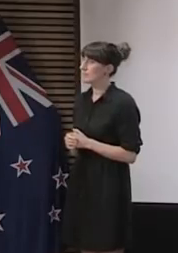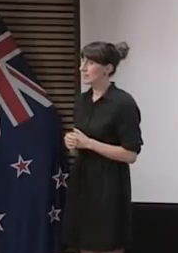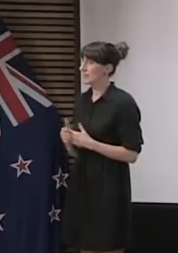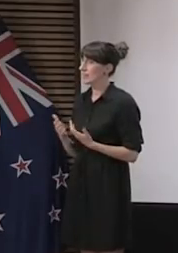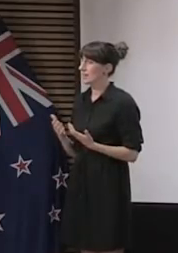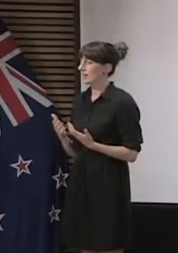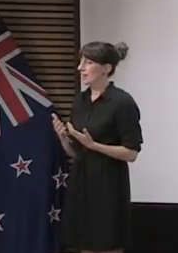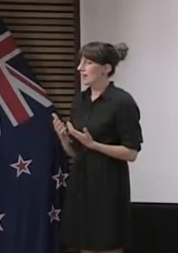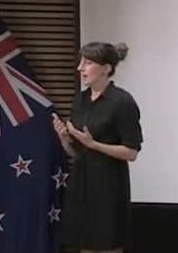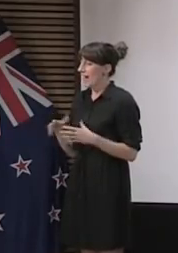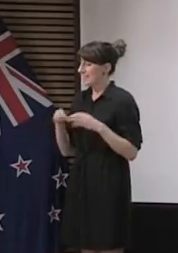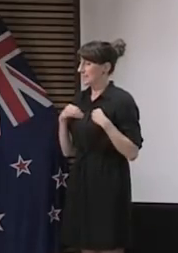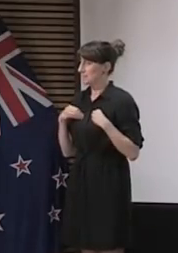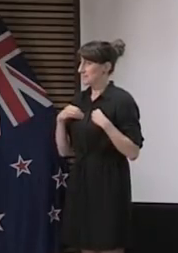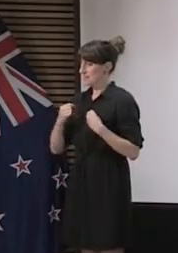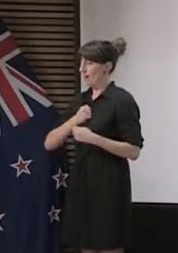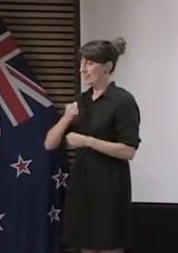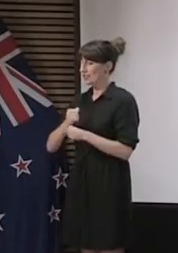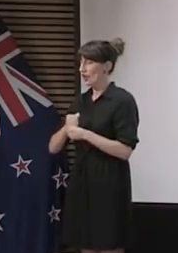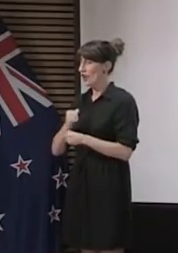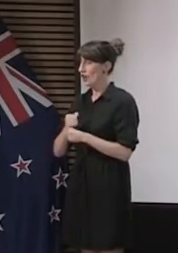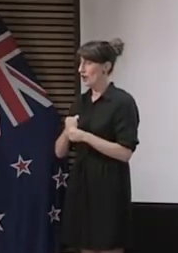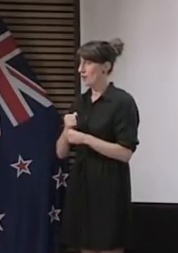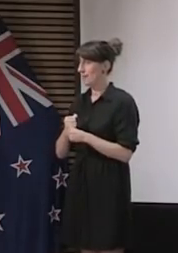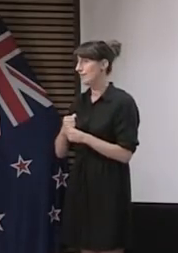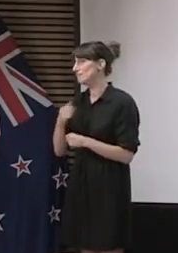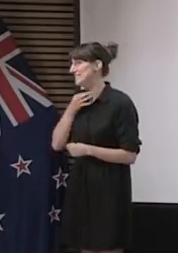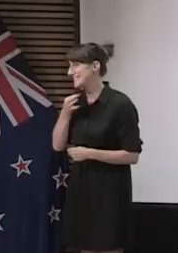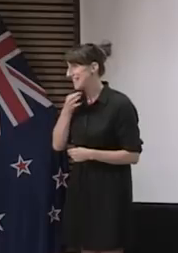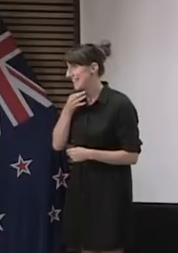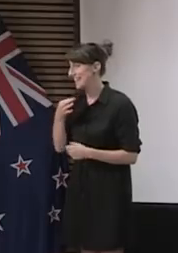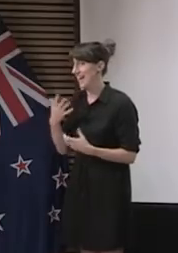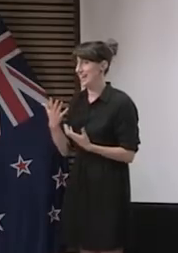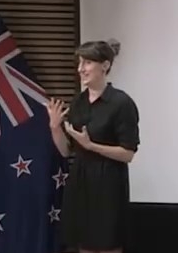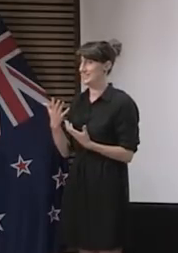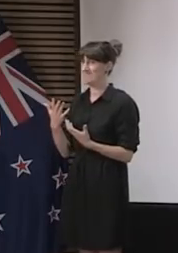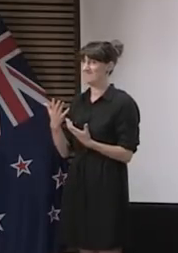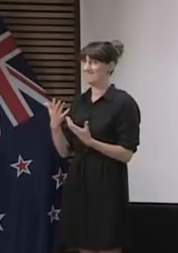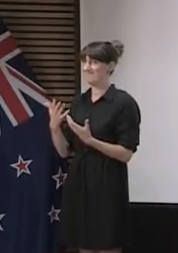I have notallowed myself to bedistracted by anything throughthis period, includingstatements made on socialmedia.